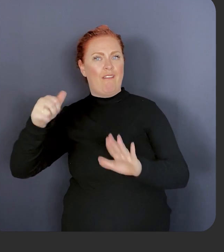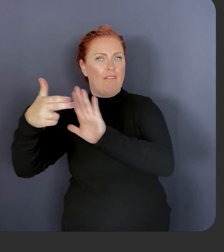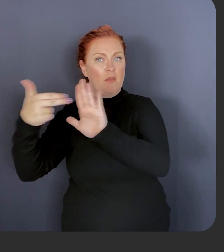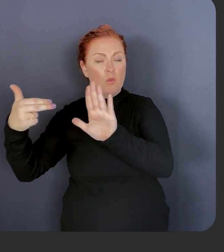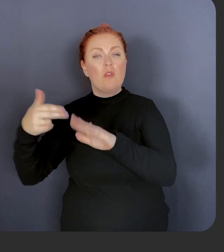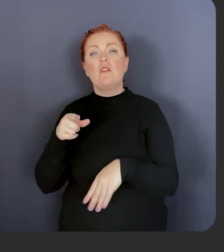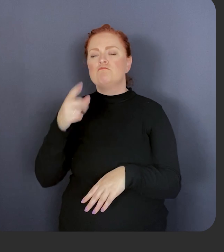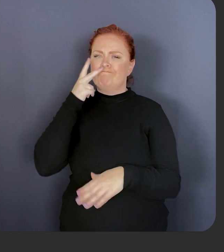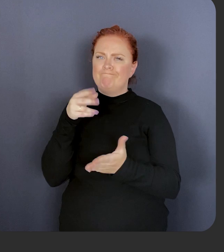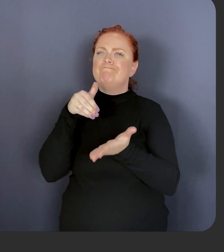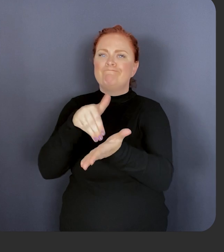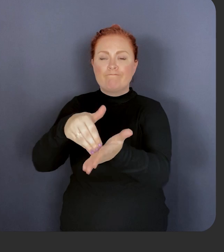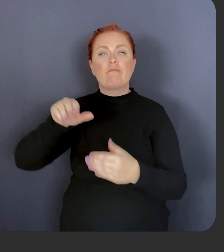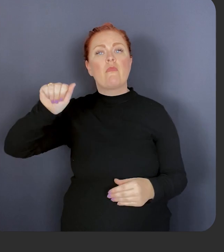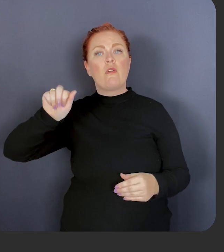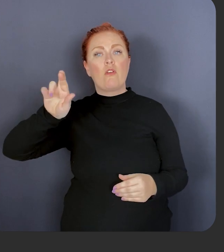And so you see this a lot, where aria-labels